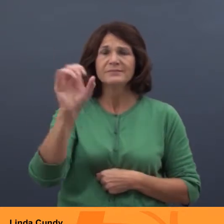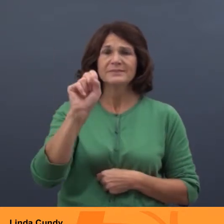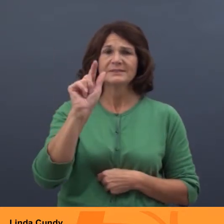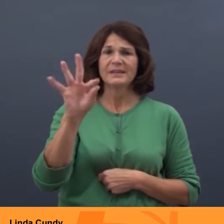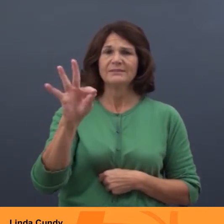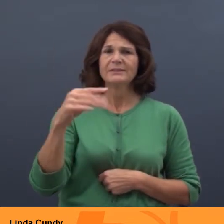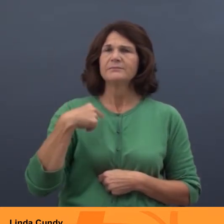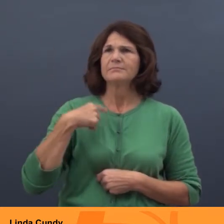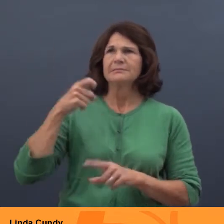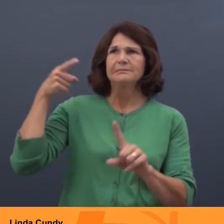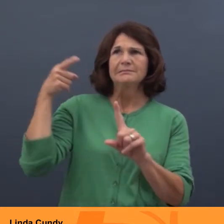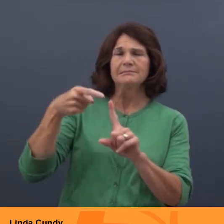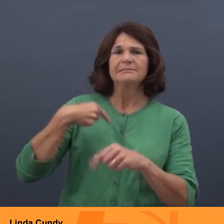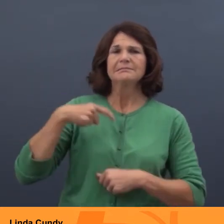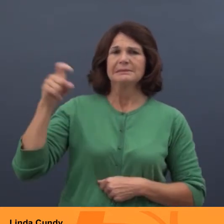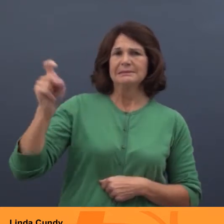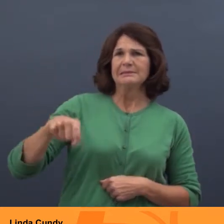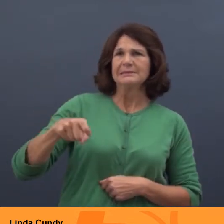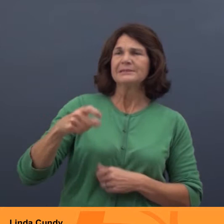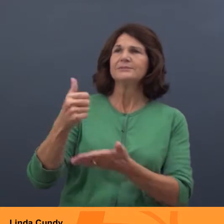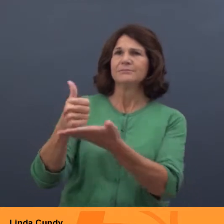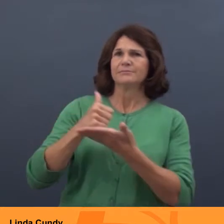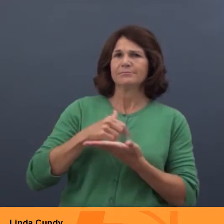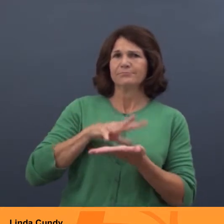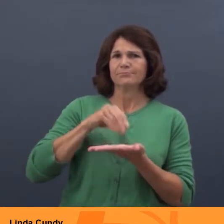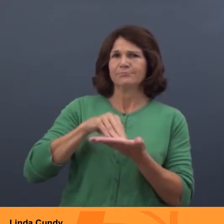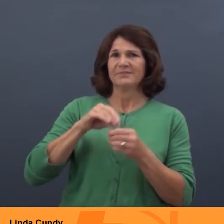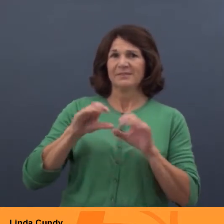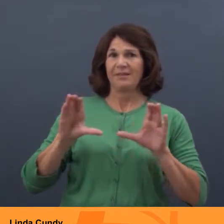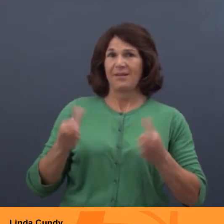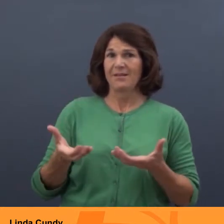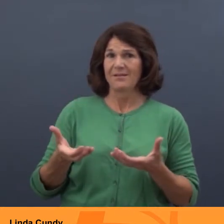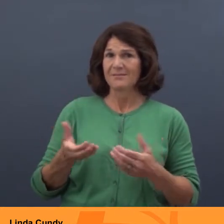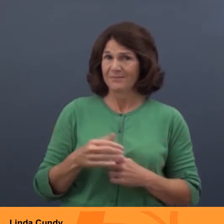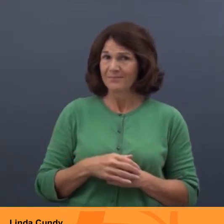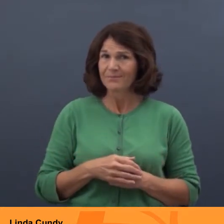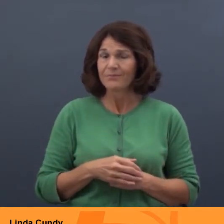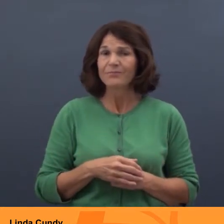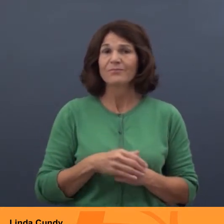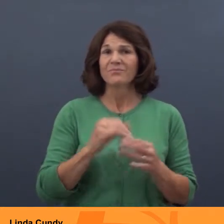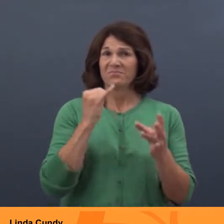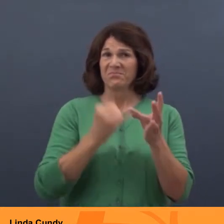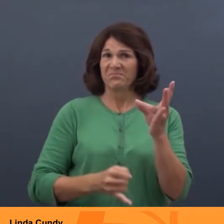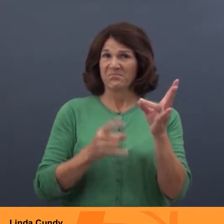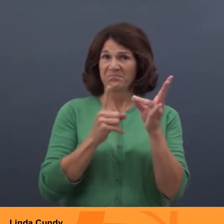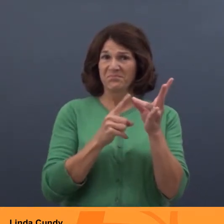Do they inform staff of any specific needs in the classroom? And finally,